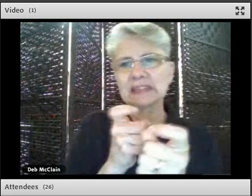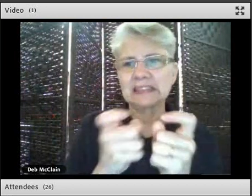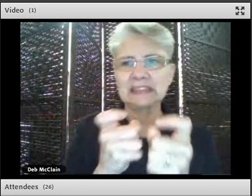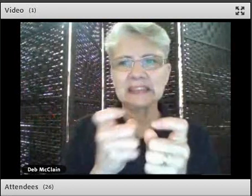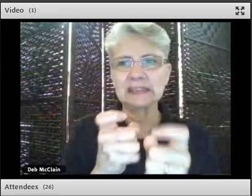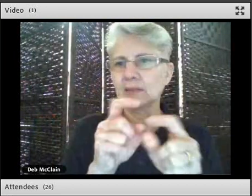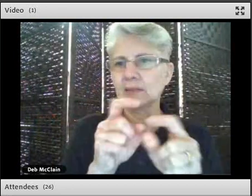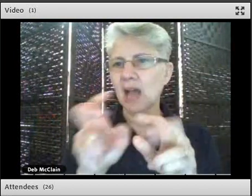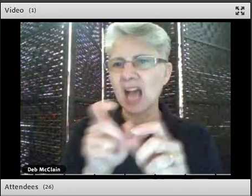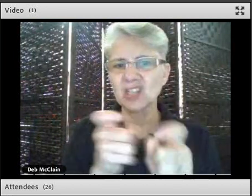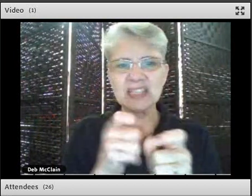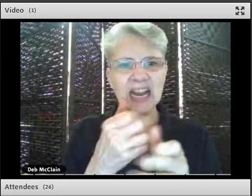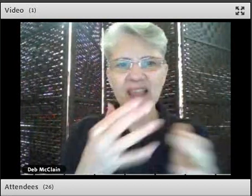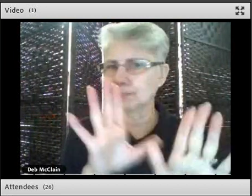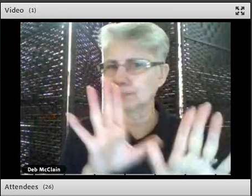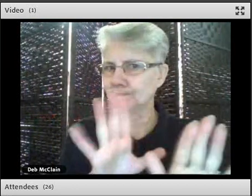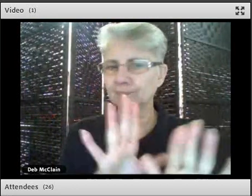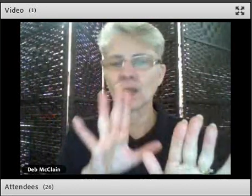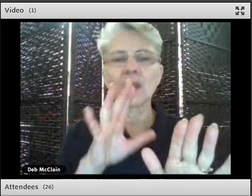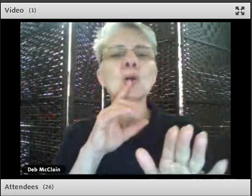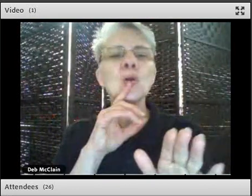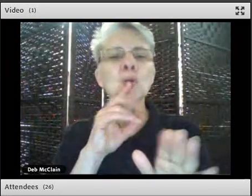to separate the different statements.